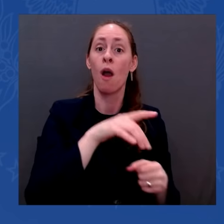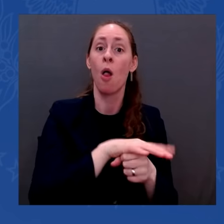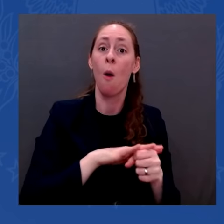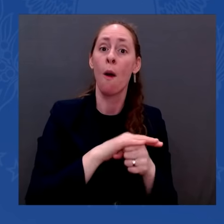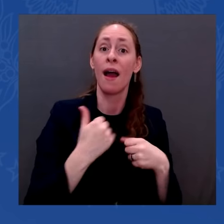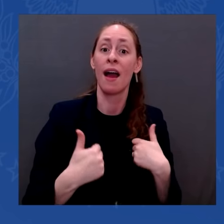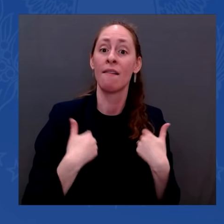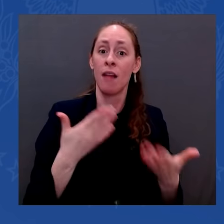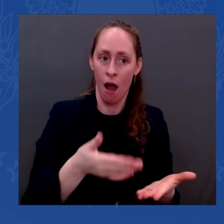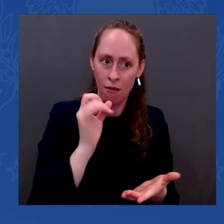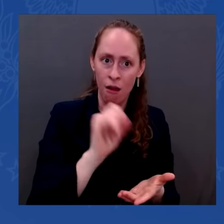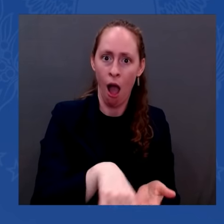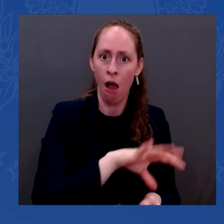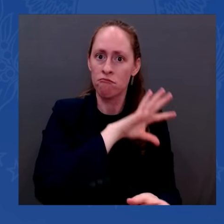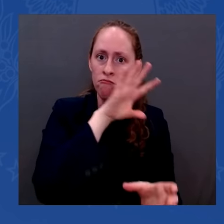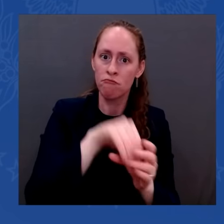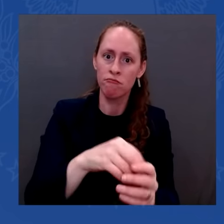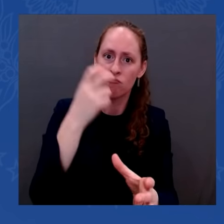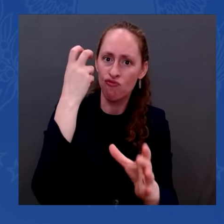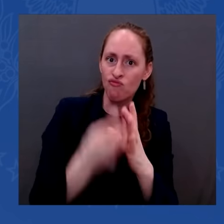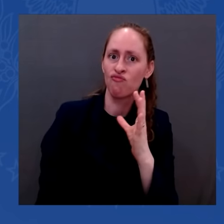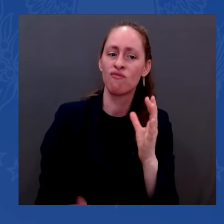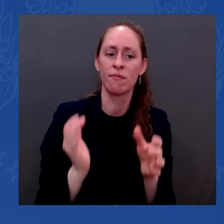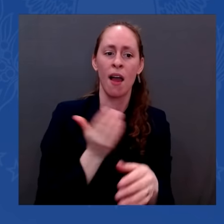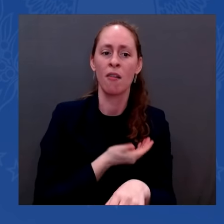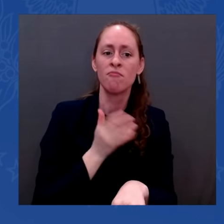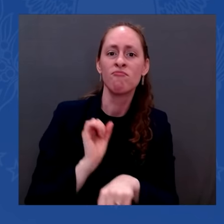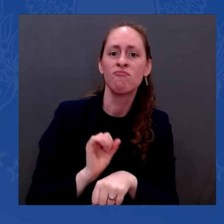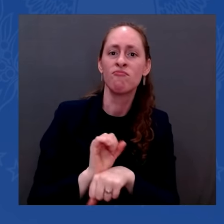So, we're definitely committed to delivering